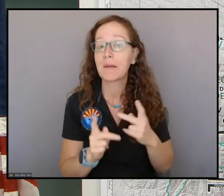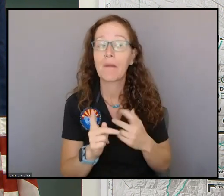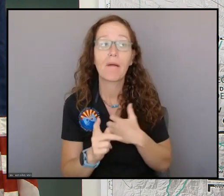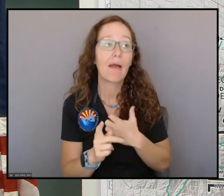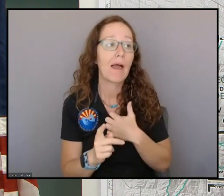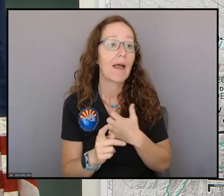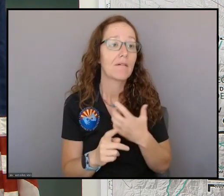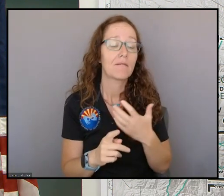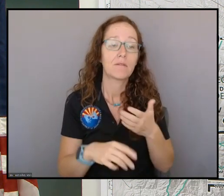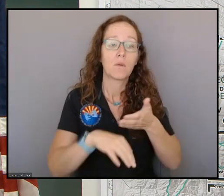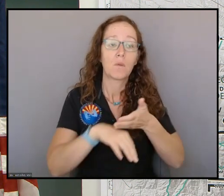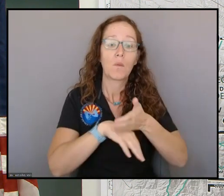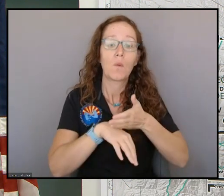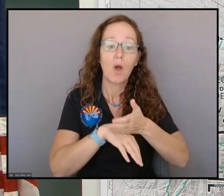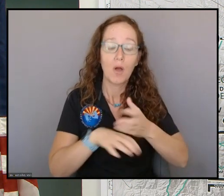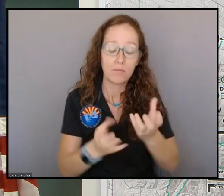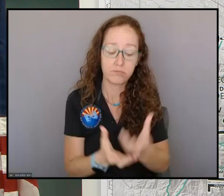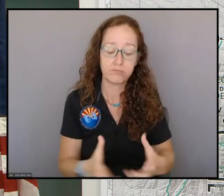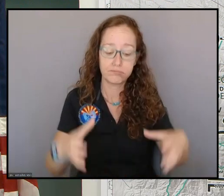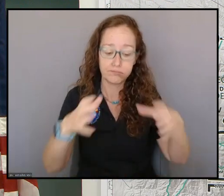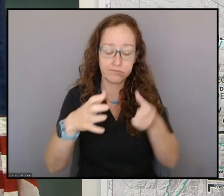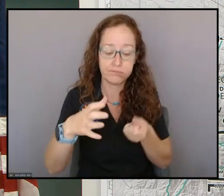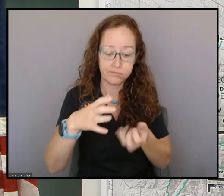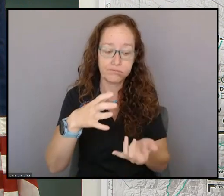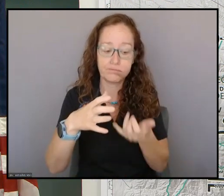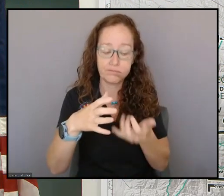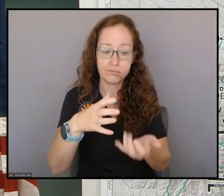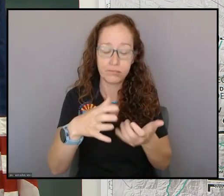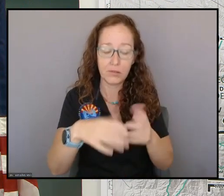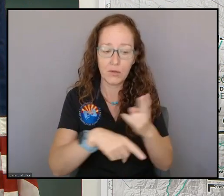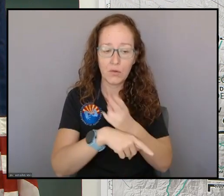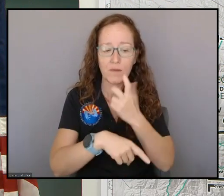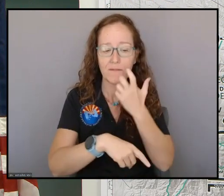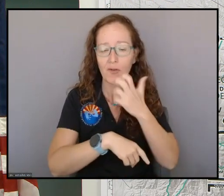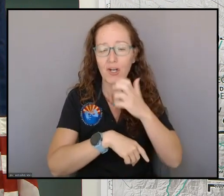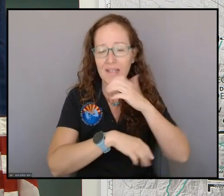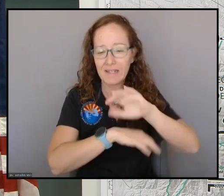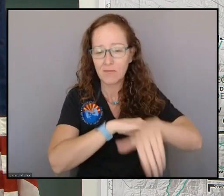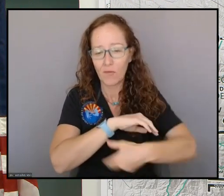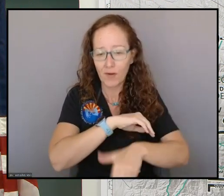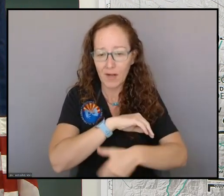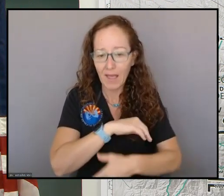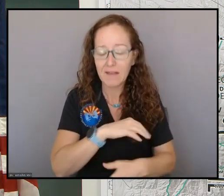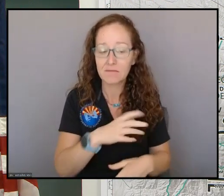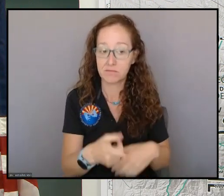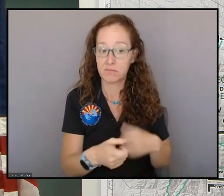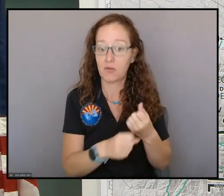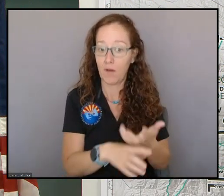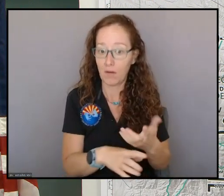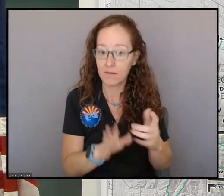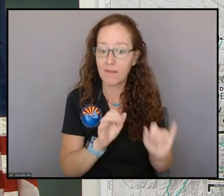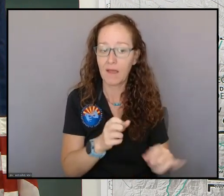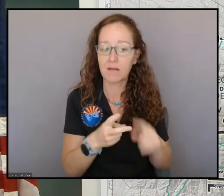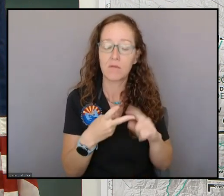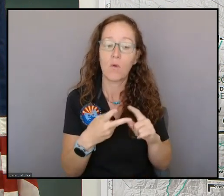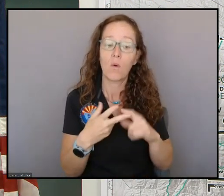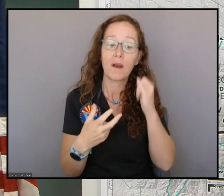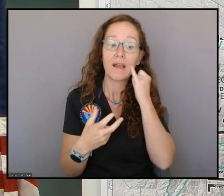at night, if that's what goes on, those could certainly reflect that. Generators because of power loss. Those